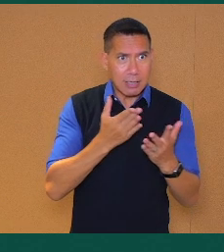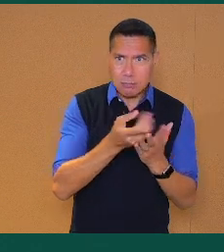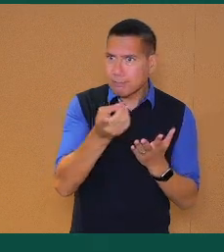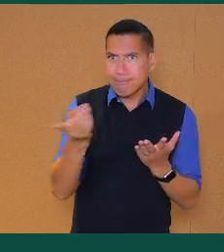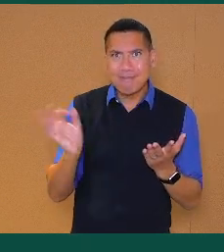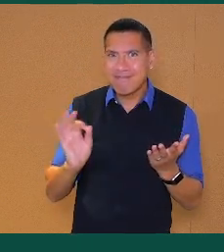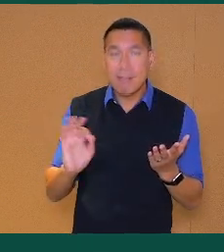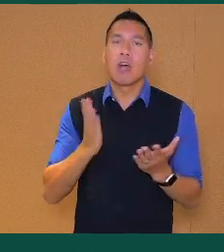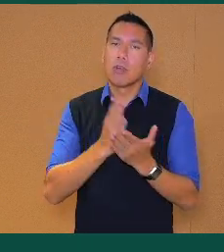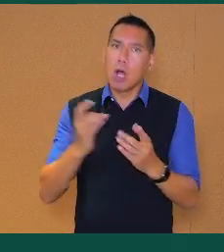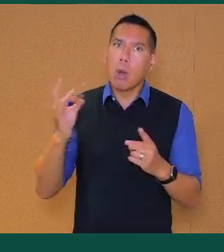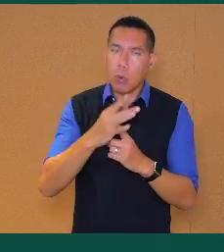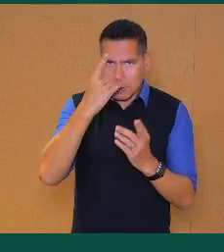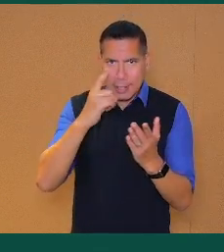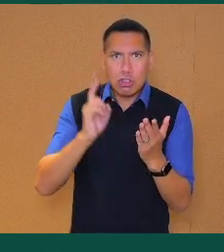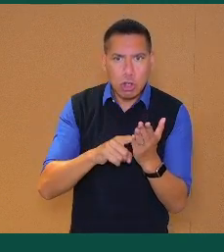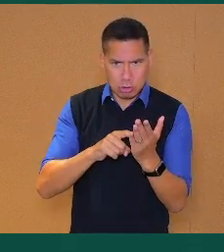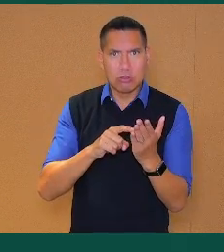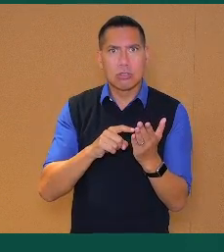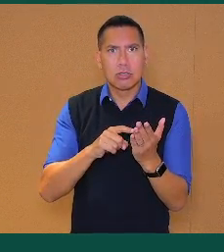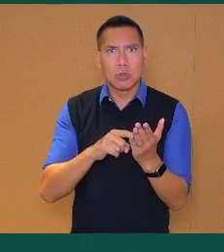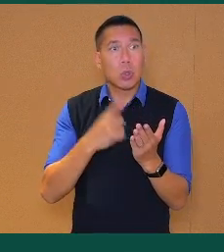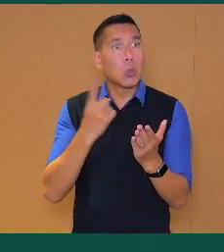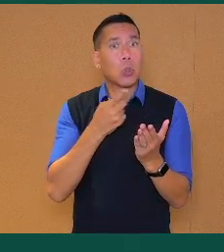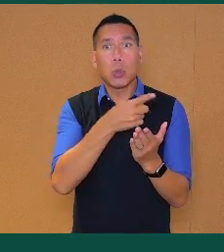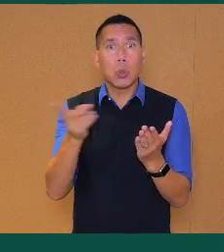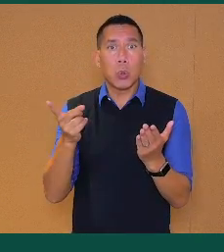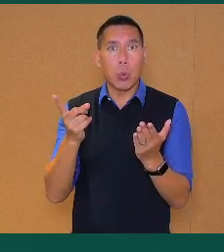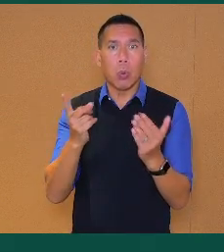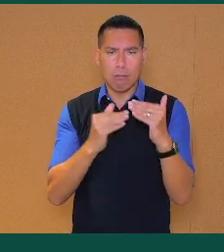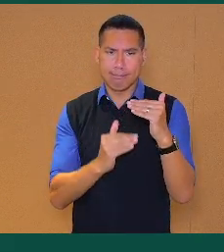we acknowledge the people that are doing amazing work, to